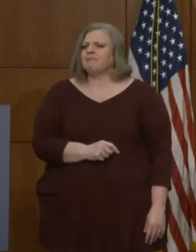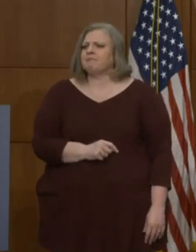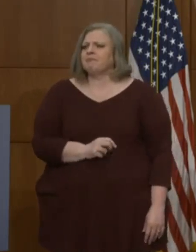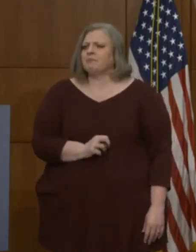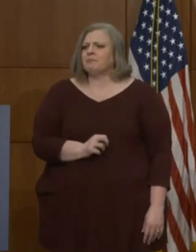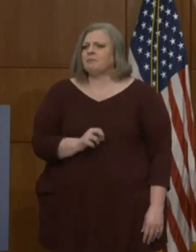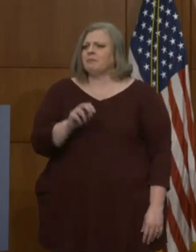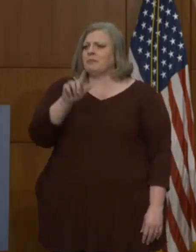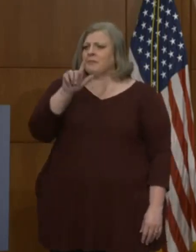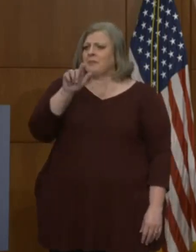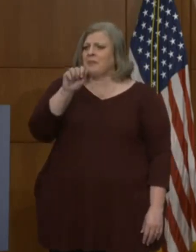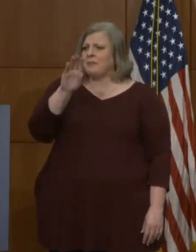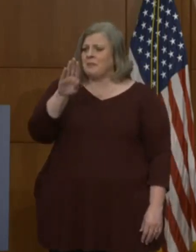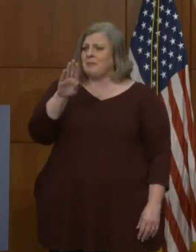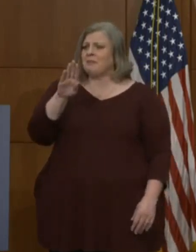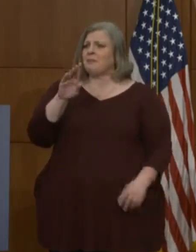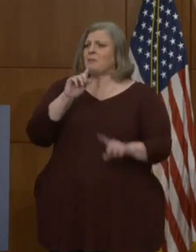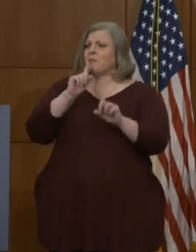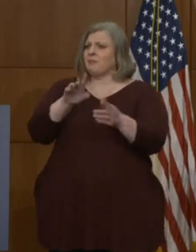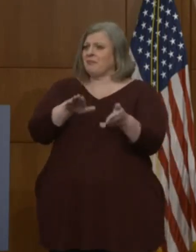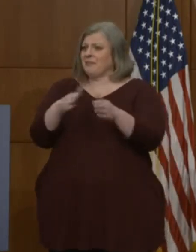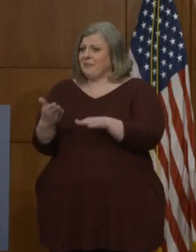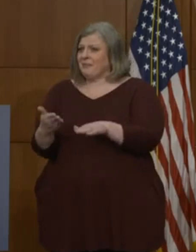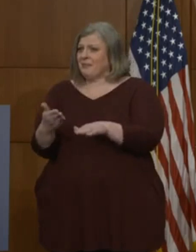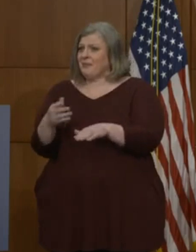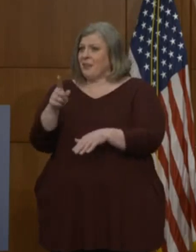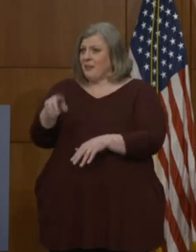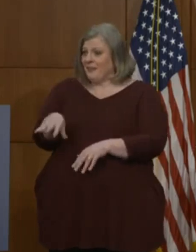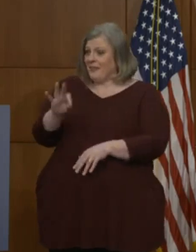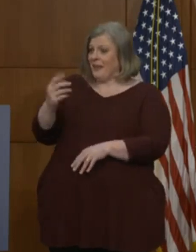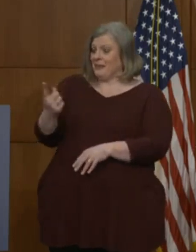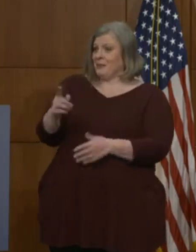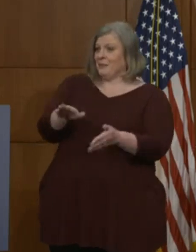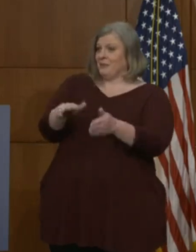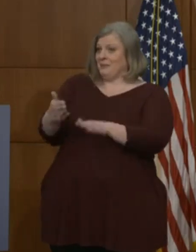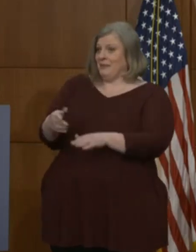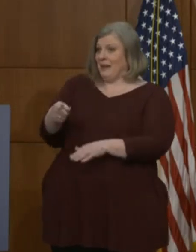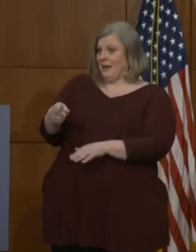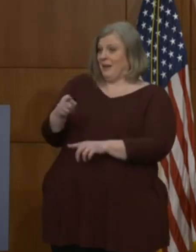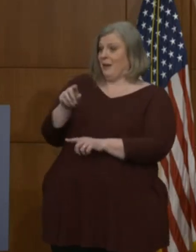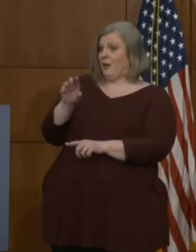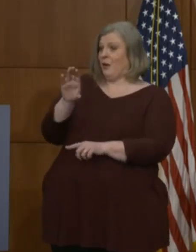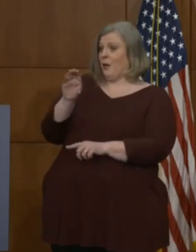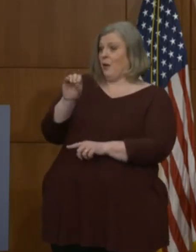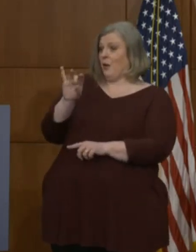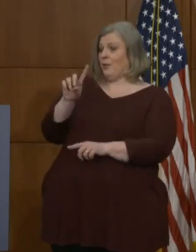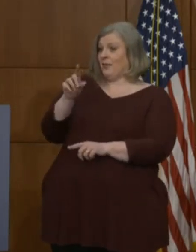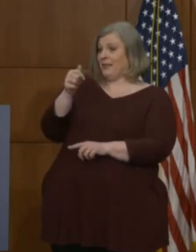WE HAVE TO SHARE THAT. BLACK YEAH. WHEN YOU FIND OUT WHEN YEAH. WHEN YOU FIND OUT WHEN SOMEBODY HAS DIED AND THAT SOMEBODY HAS DIED AND THAT THEY’RE TIRED OF COVID NINETEEN